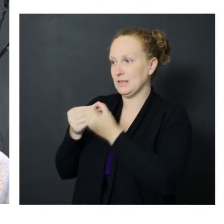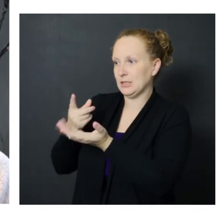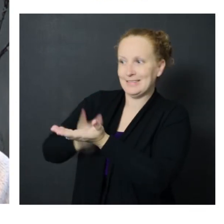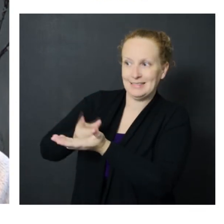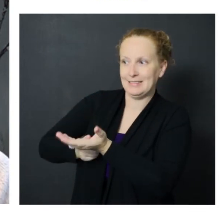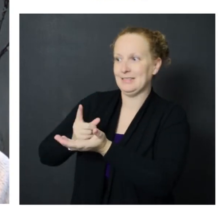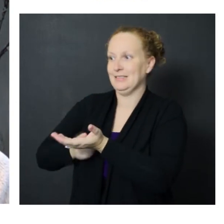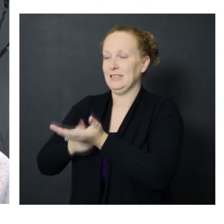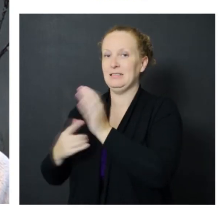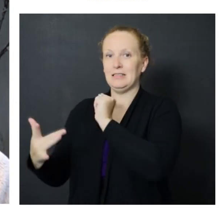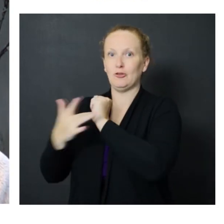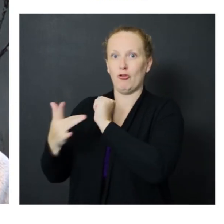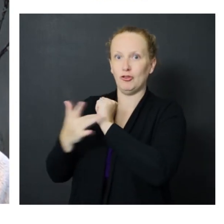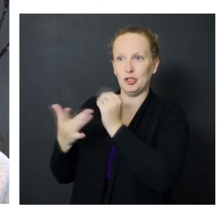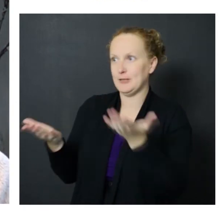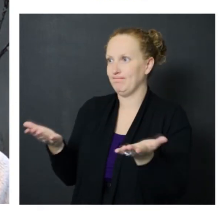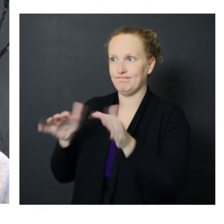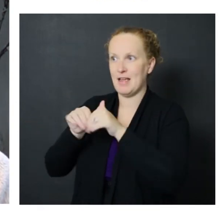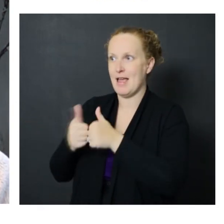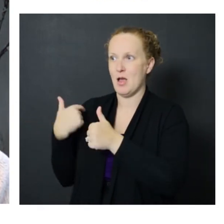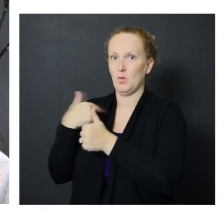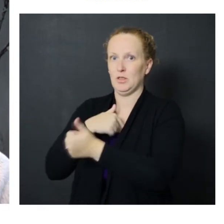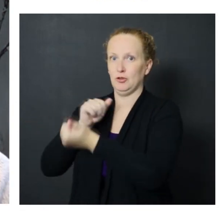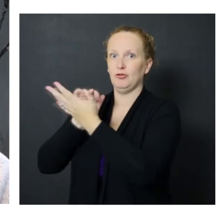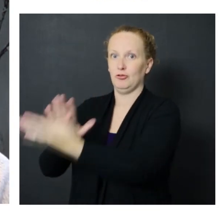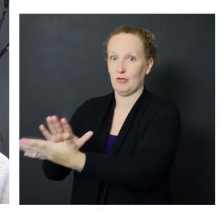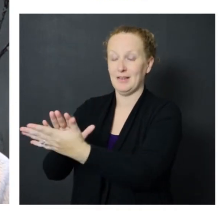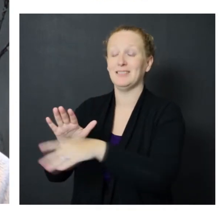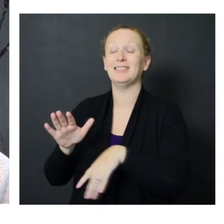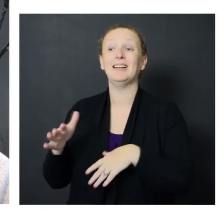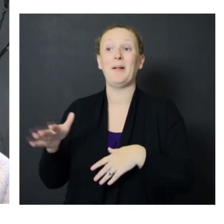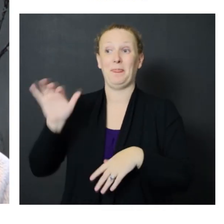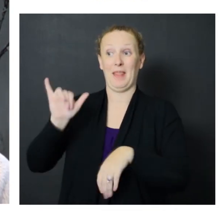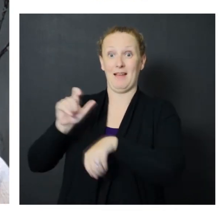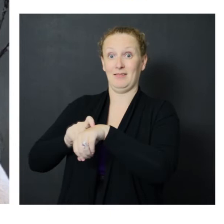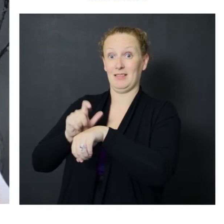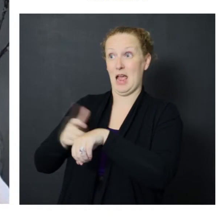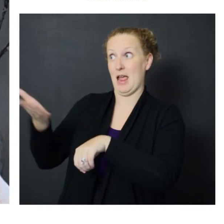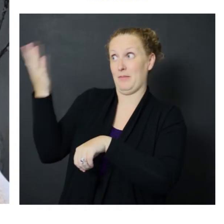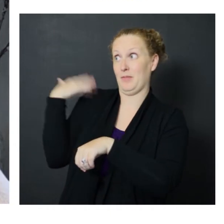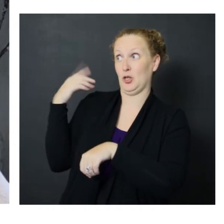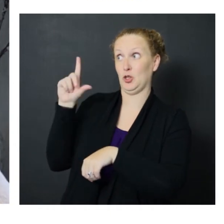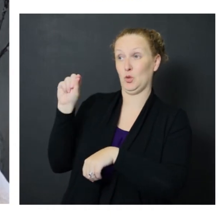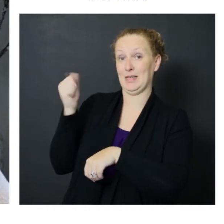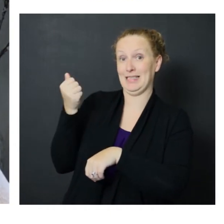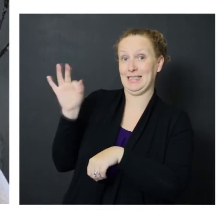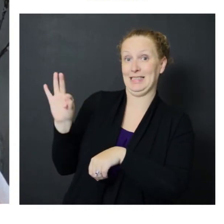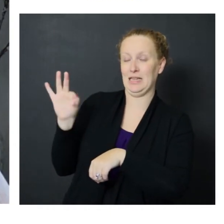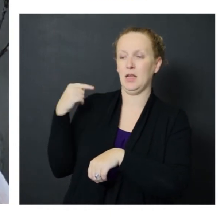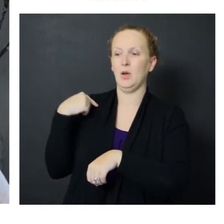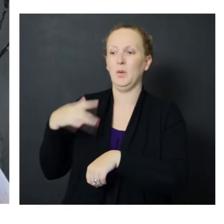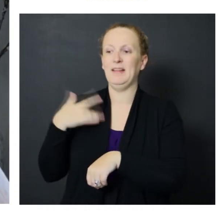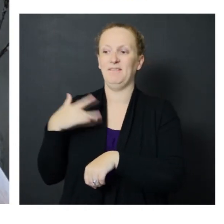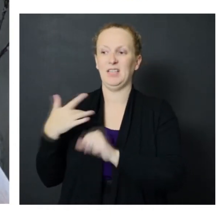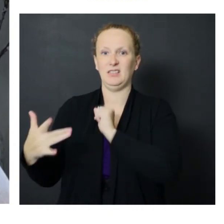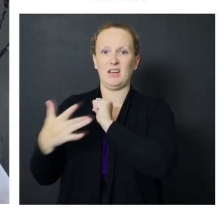matter how much we're trying all to resist, the intrusion at that time, that's what we felt that it was in the intrusion of